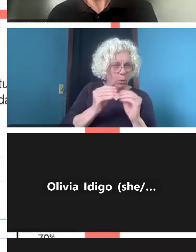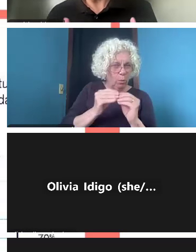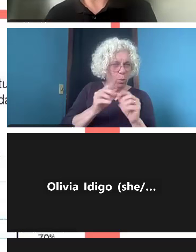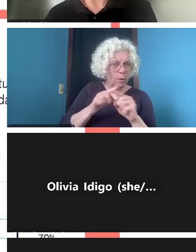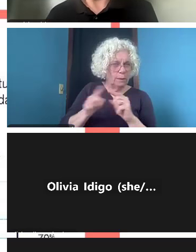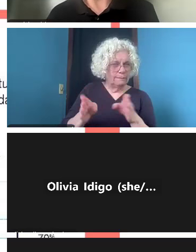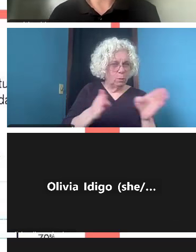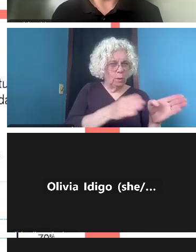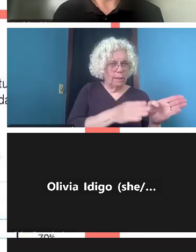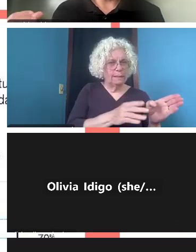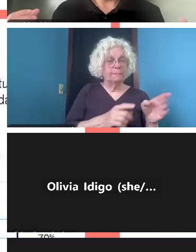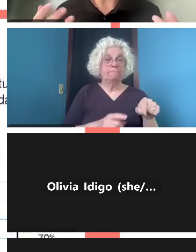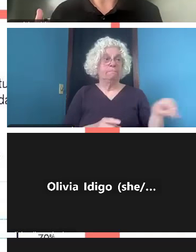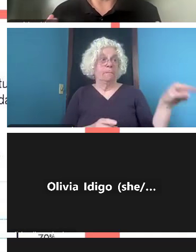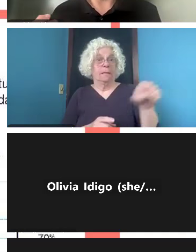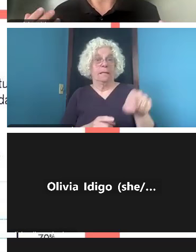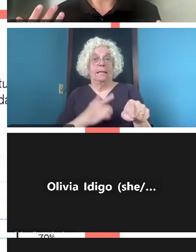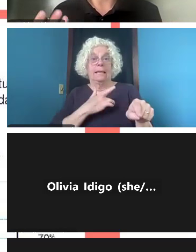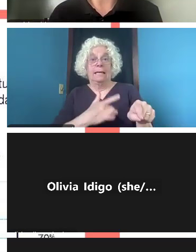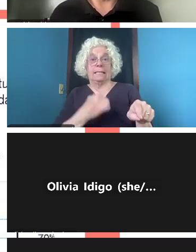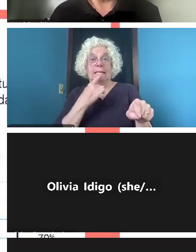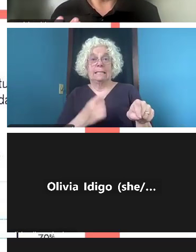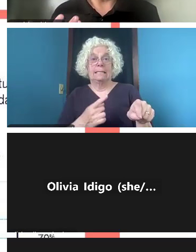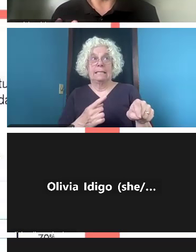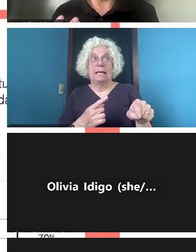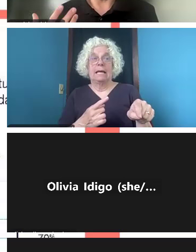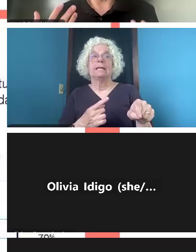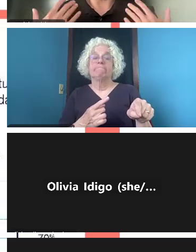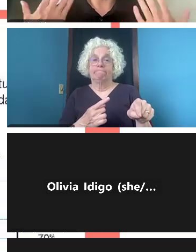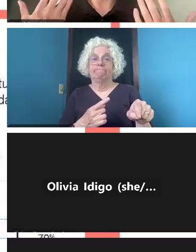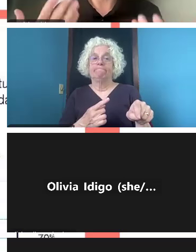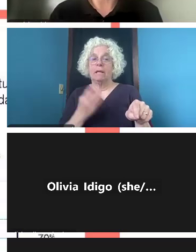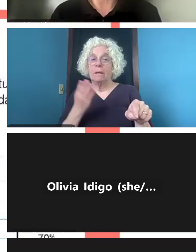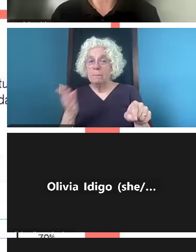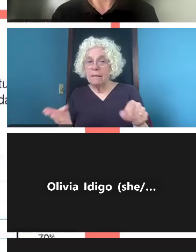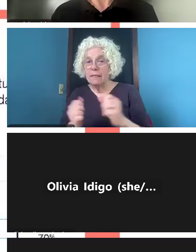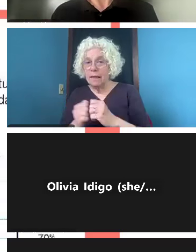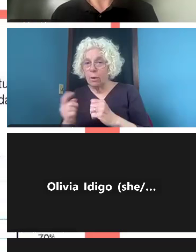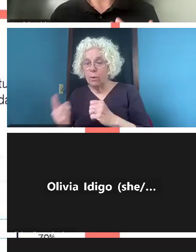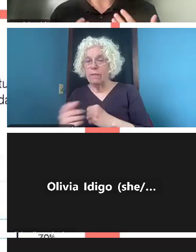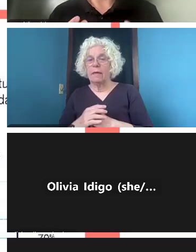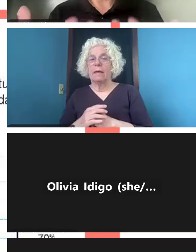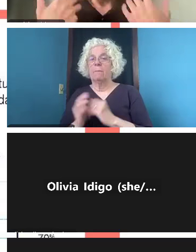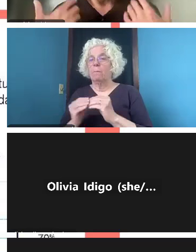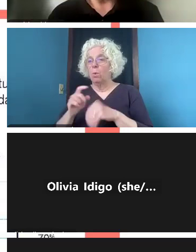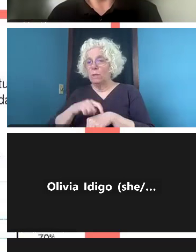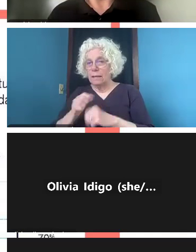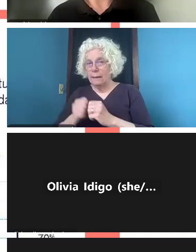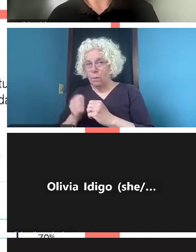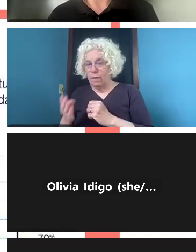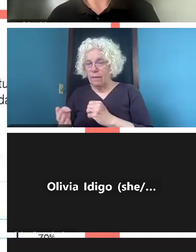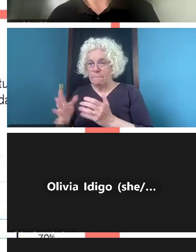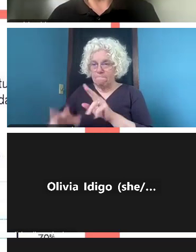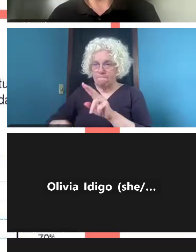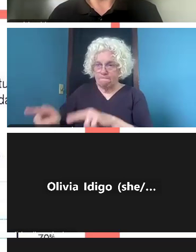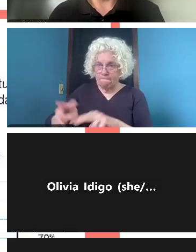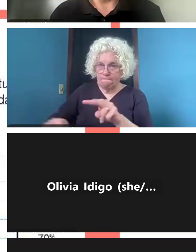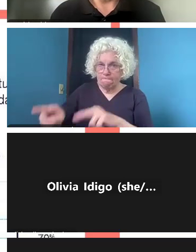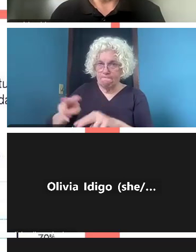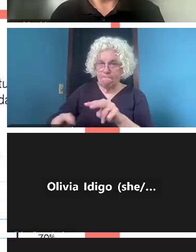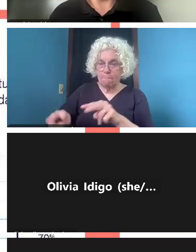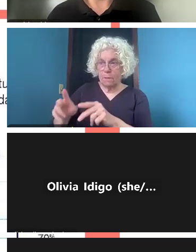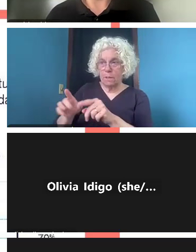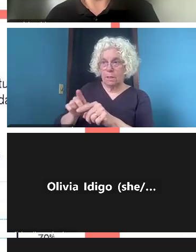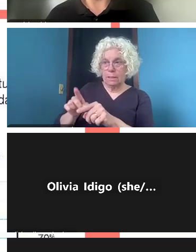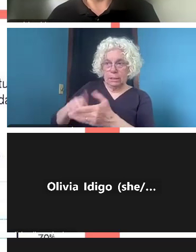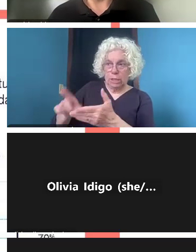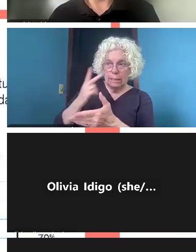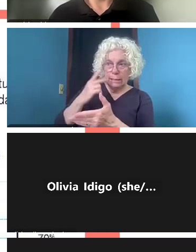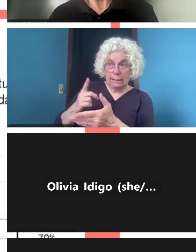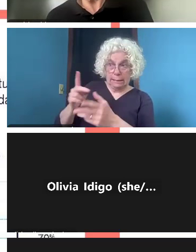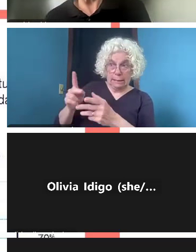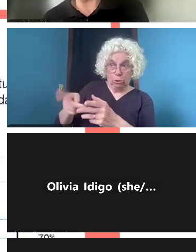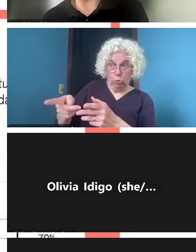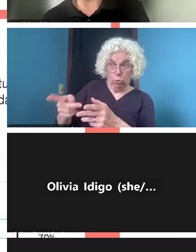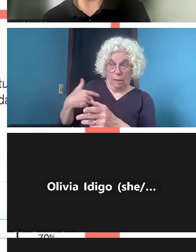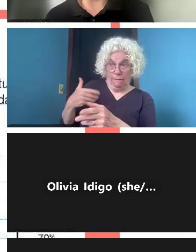And most of them talked about just being there and spending more time with them, getting to ensure that they know that they're that they have a support that's there for them as well.